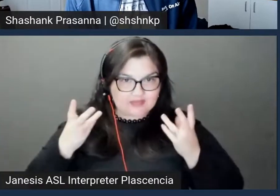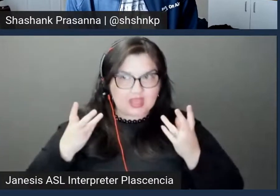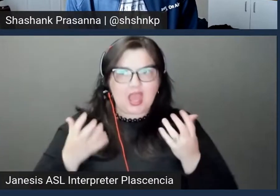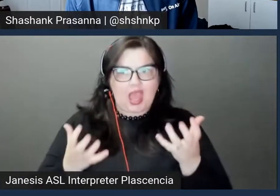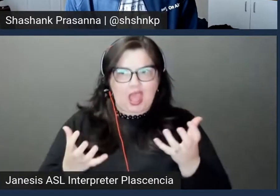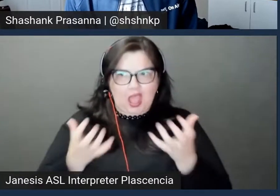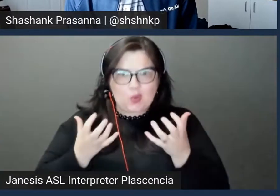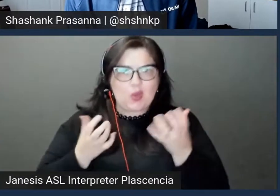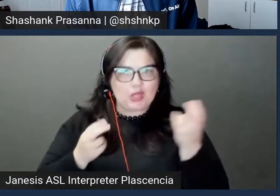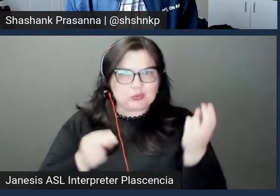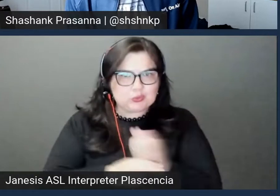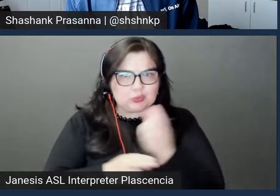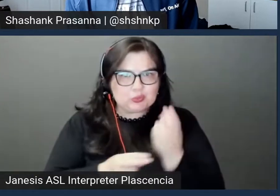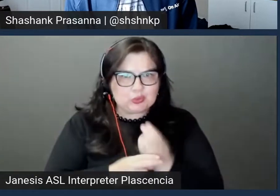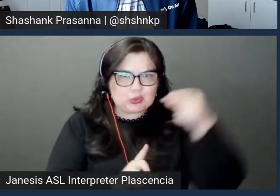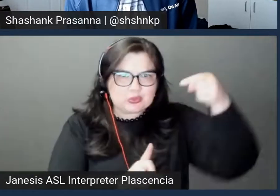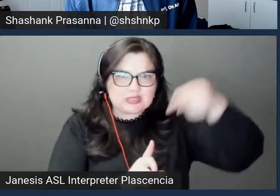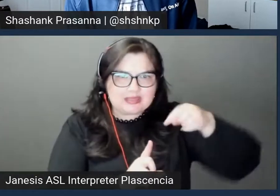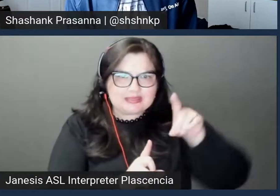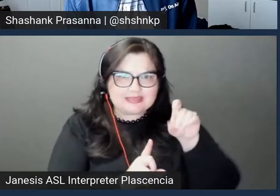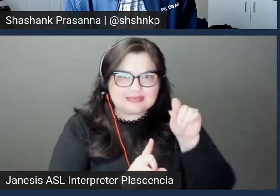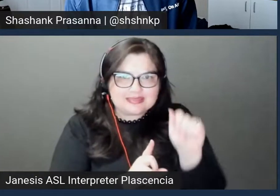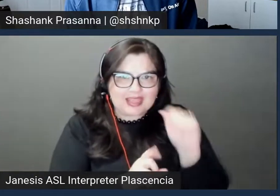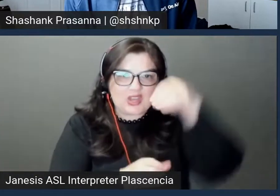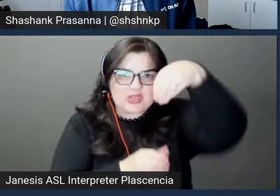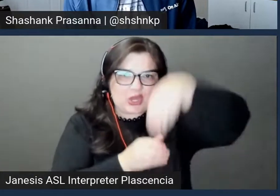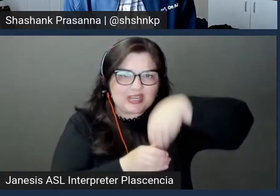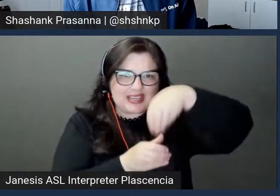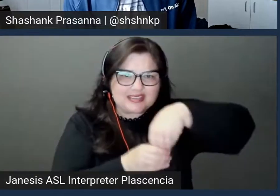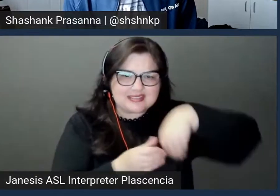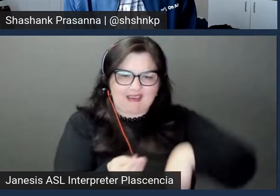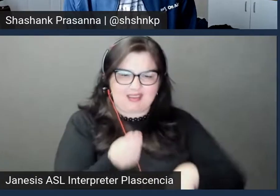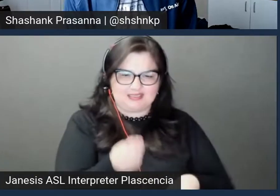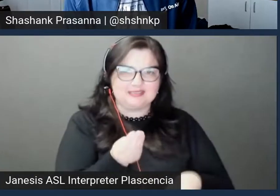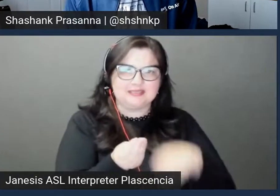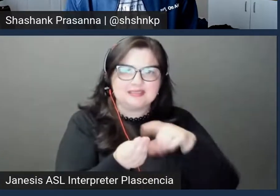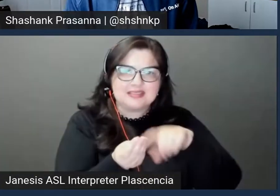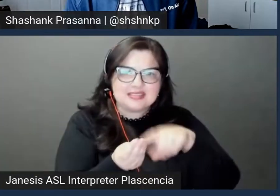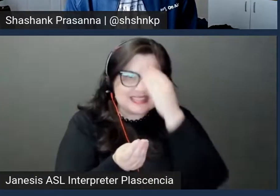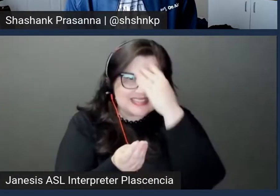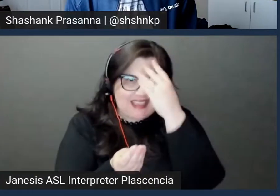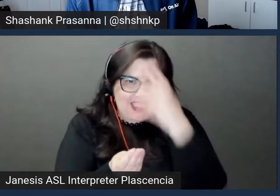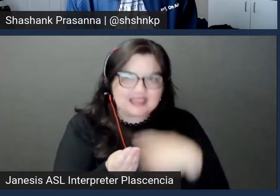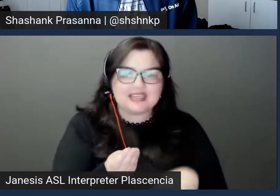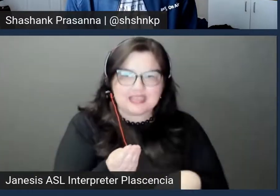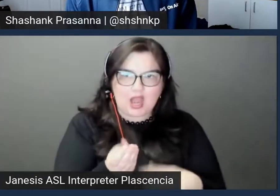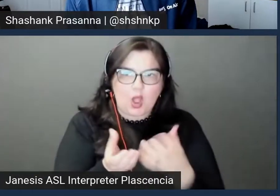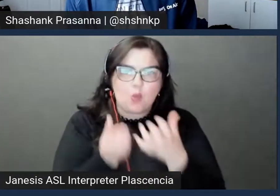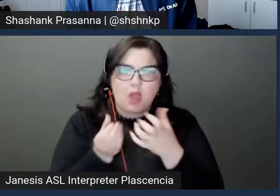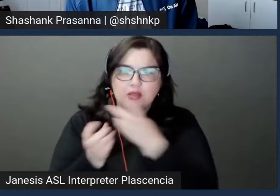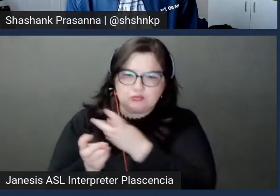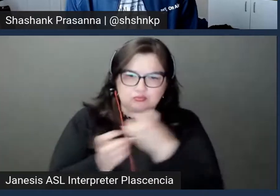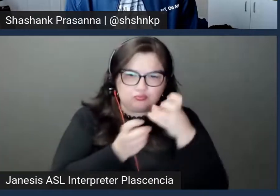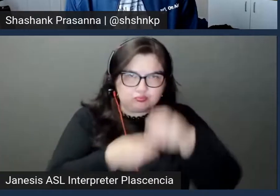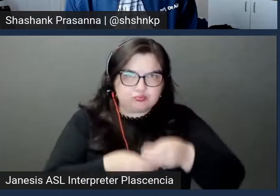and the business insights that are inside these camera streams and so that they can take meaningful actions on those insights